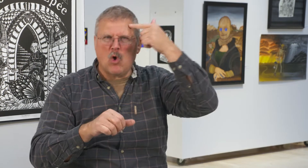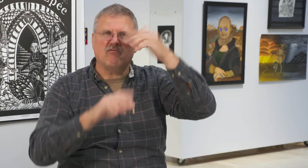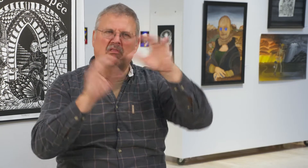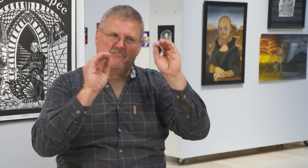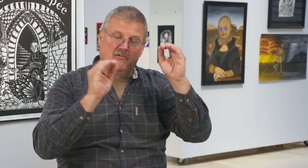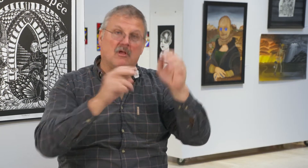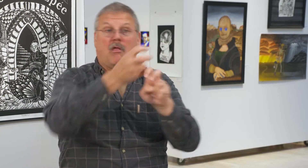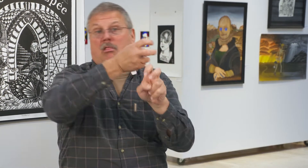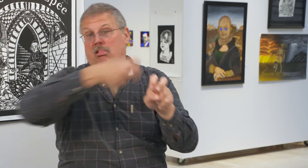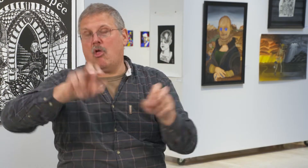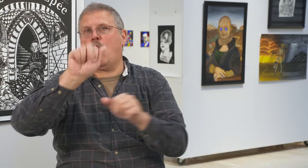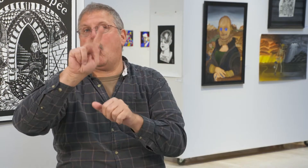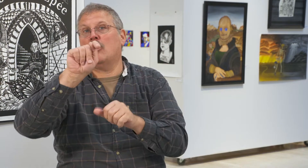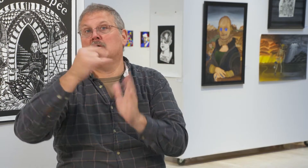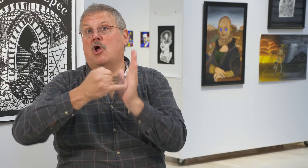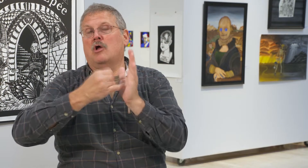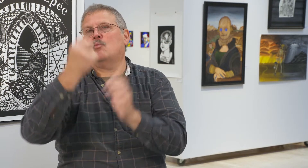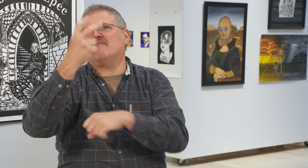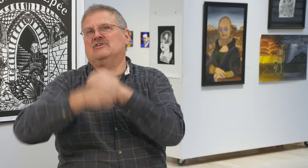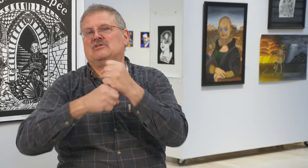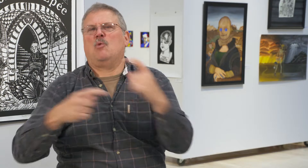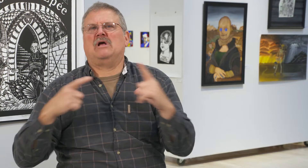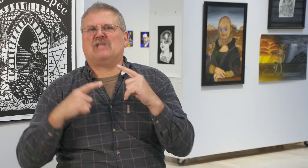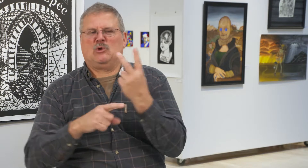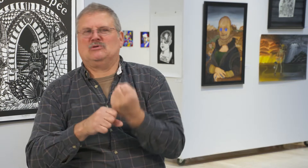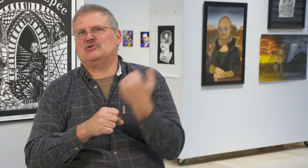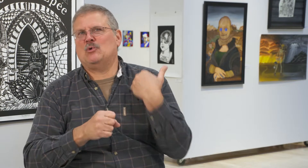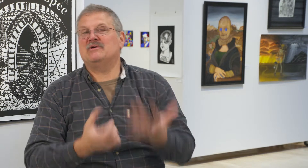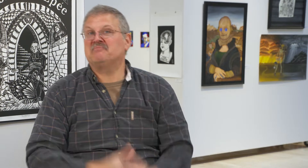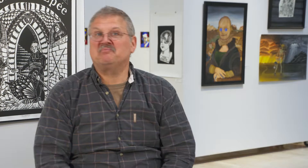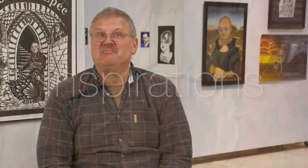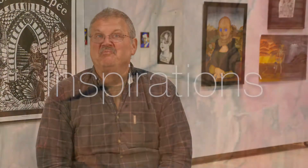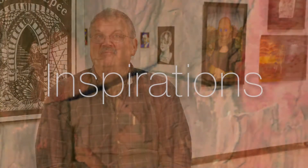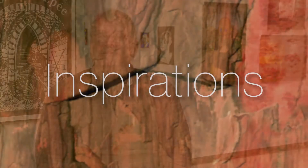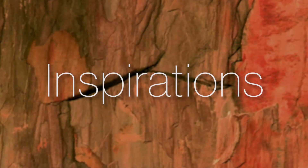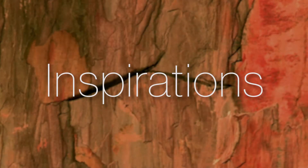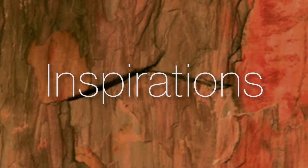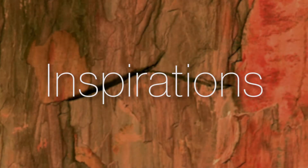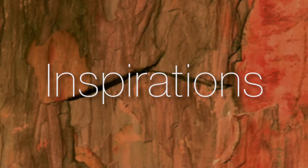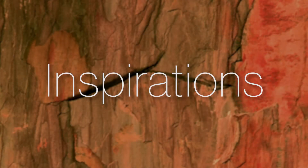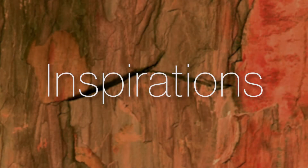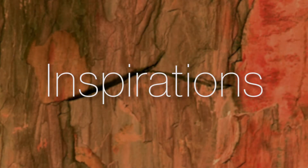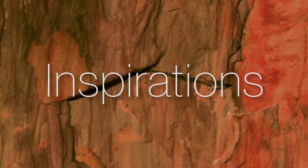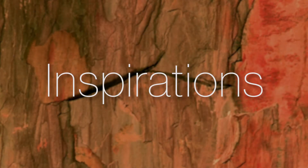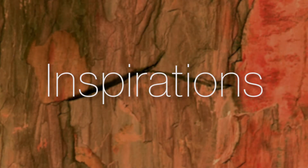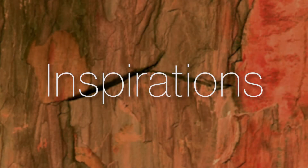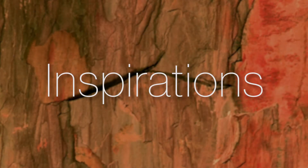I taught social studies for 18 years, topics like history and government, and then I transferred to teaching art. I taught art for 12 years and retired two years ago.